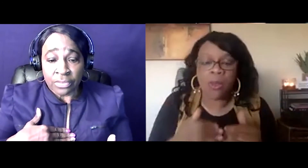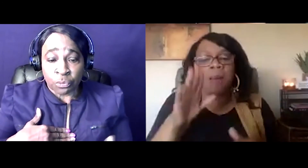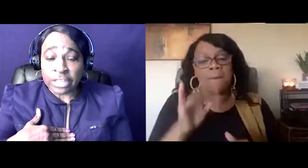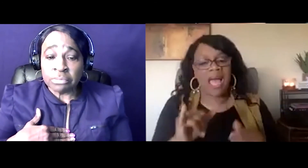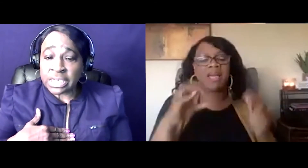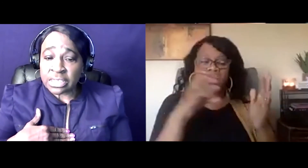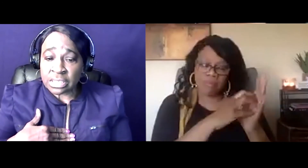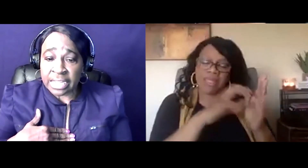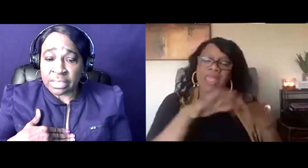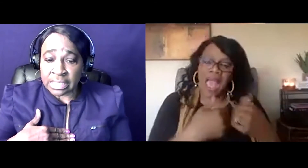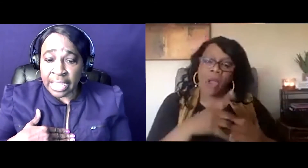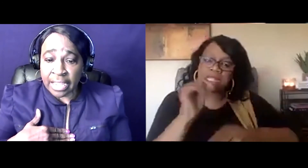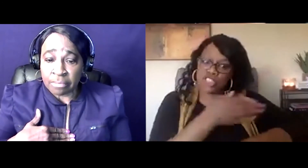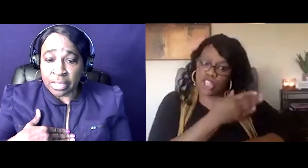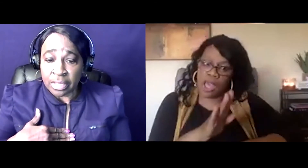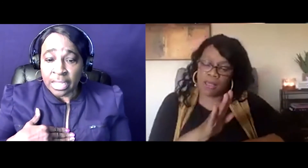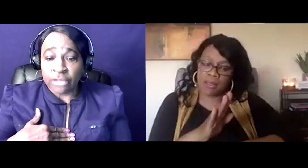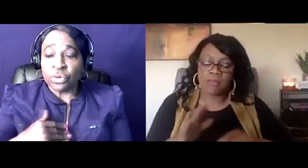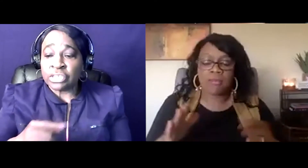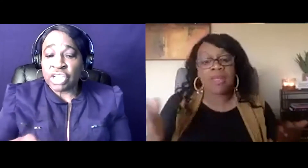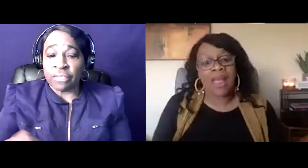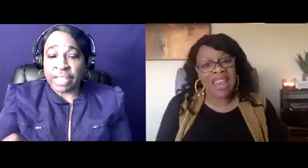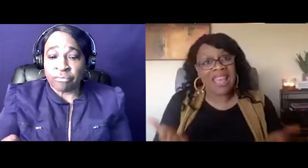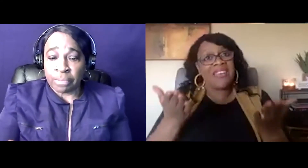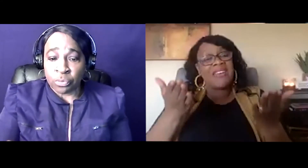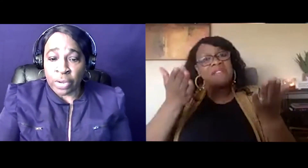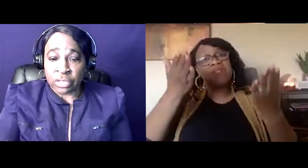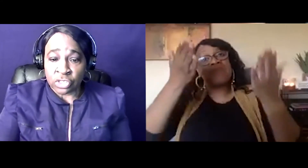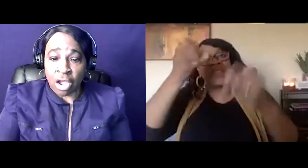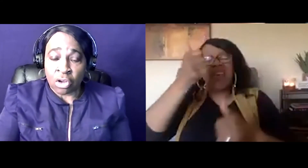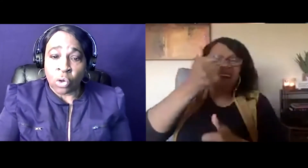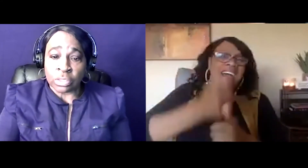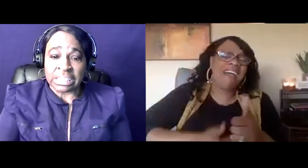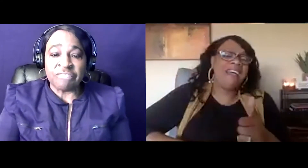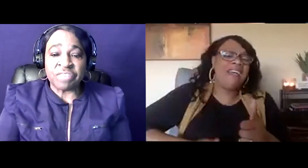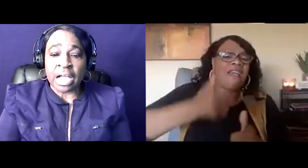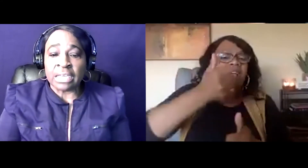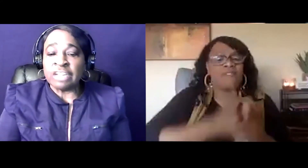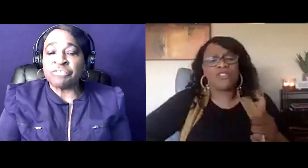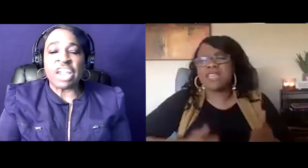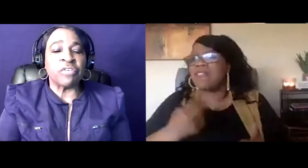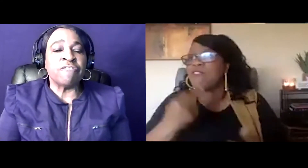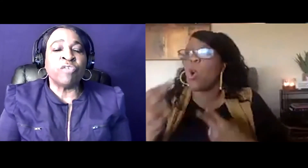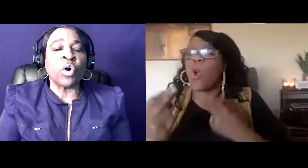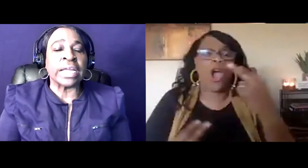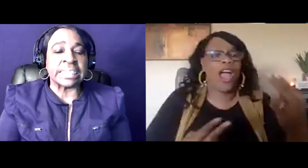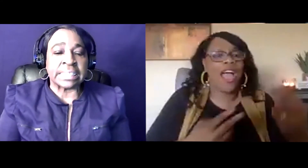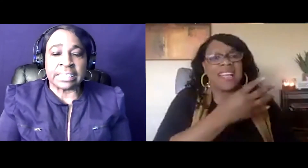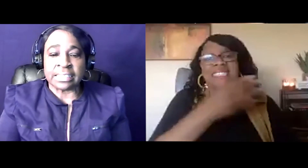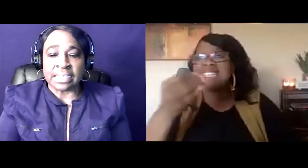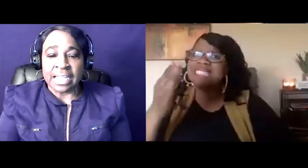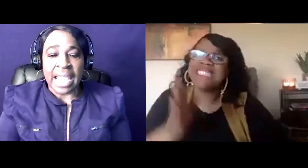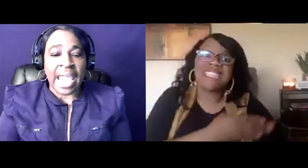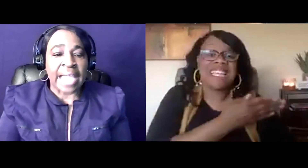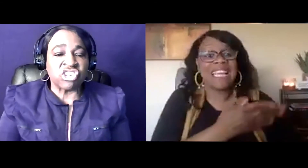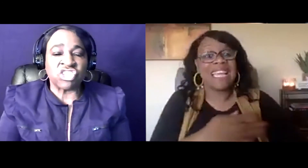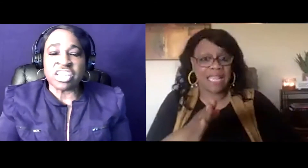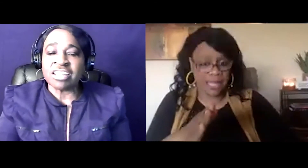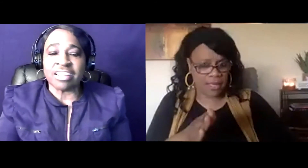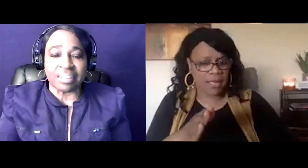The rhythm tends to stay the same, and you can tell that from the way the song goes "lifting--Lift Every Voice and Sing."